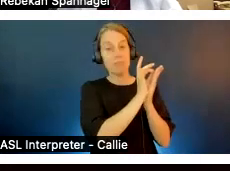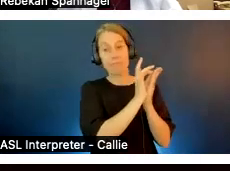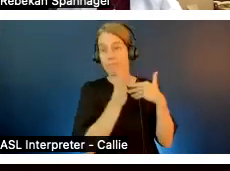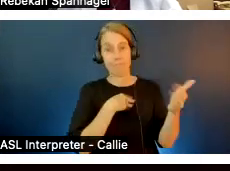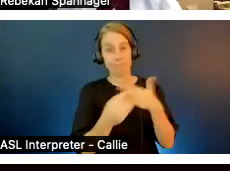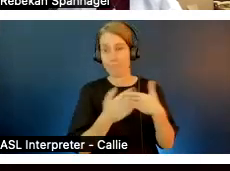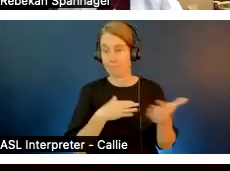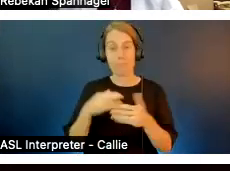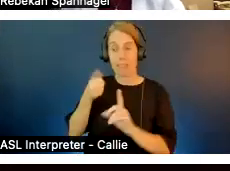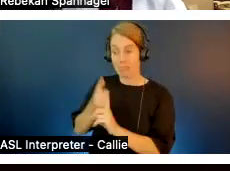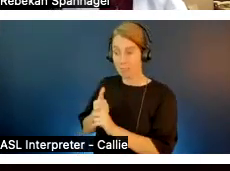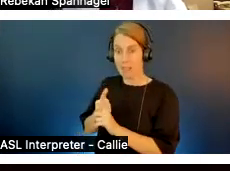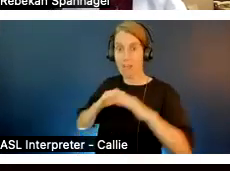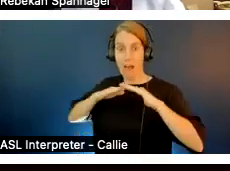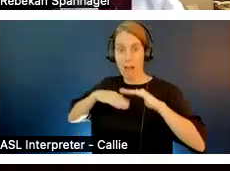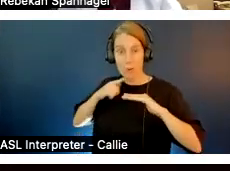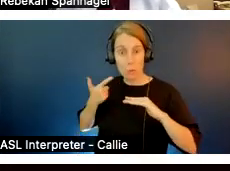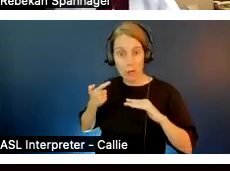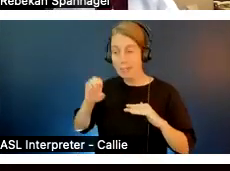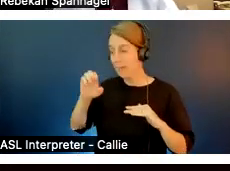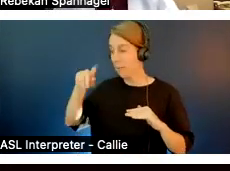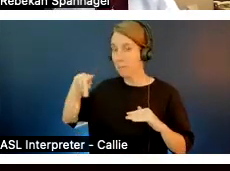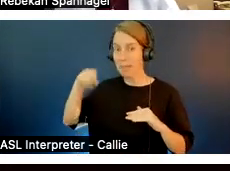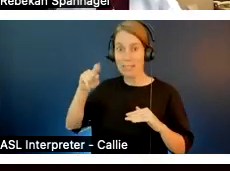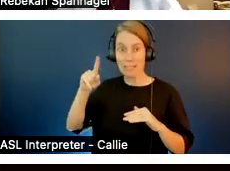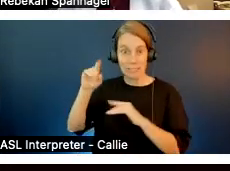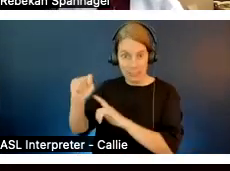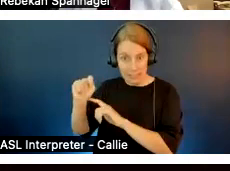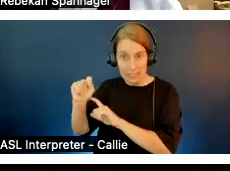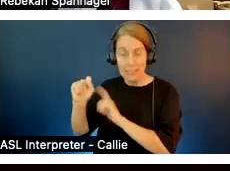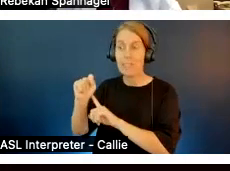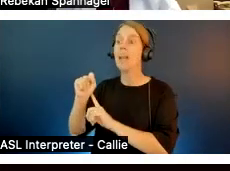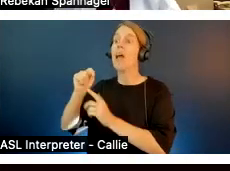diagnosed with something the doctor has shown it's medically necessary for them to get those services